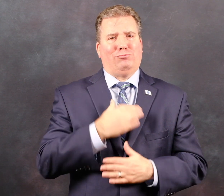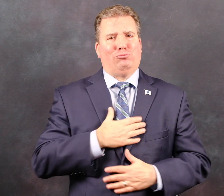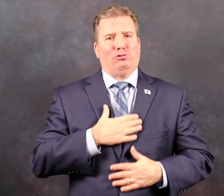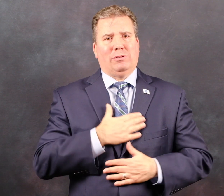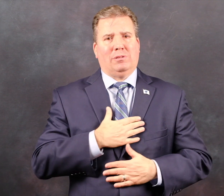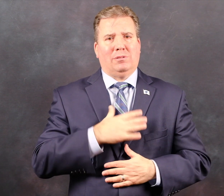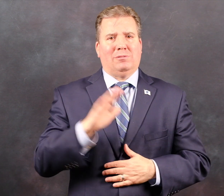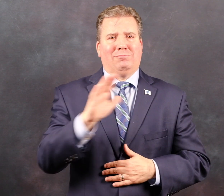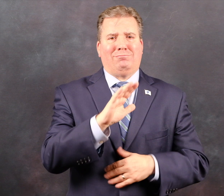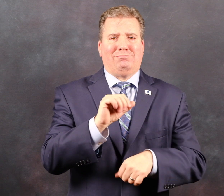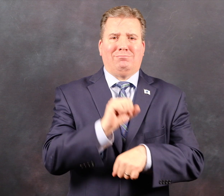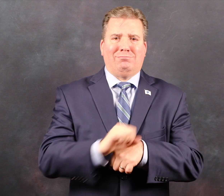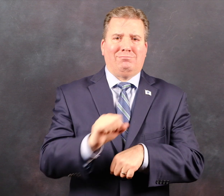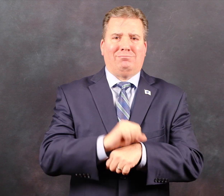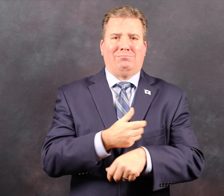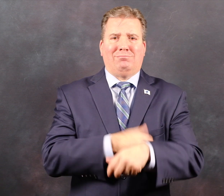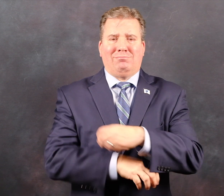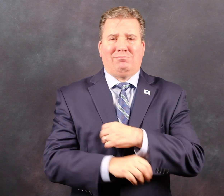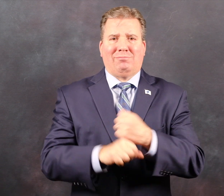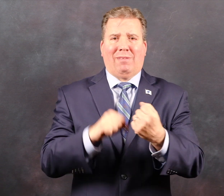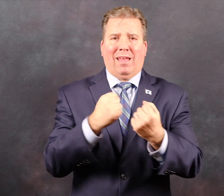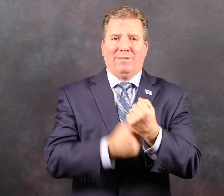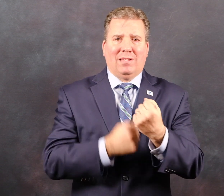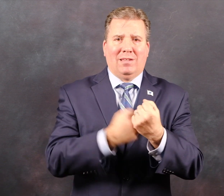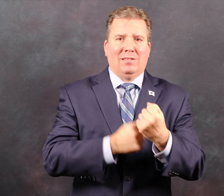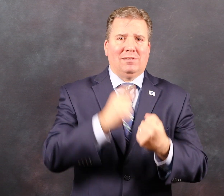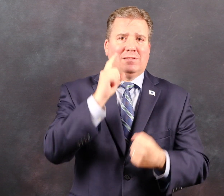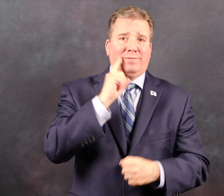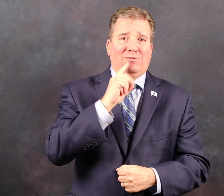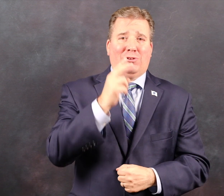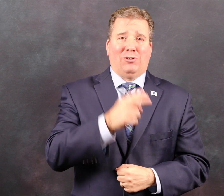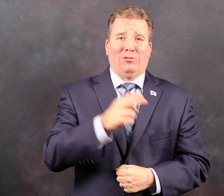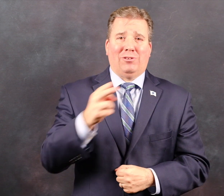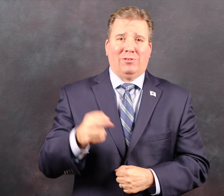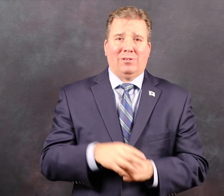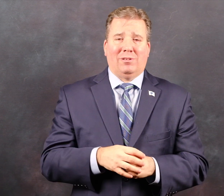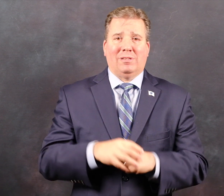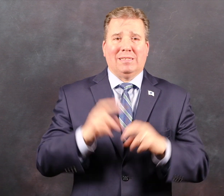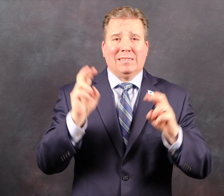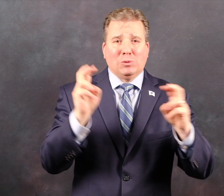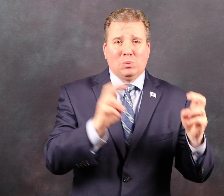who have worked tirelessly advocating on behalf of the deaf and hard of hearing community,